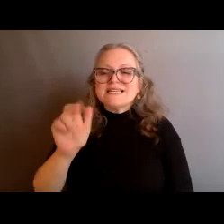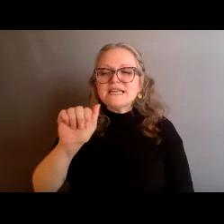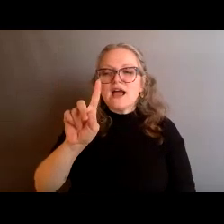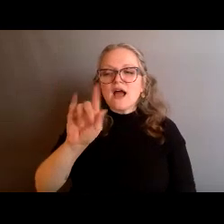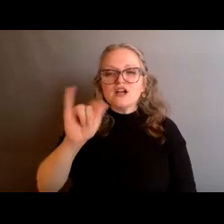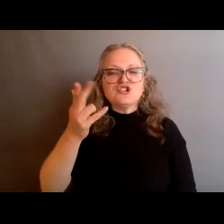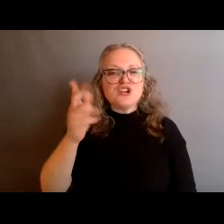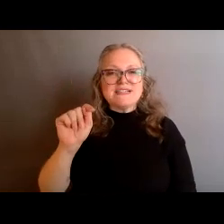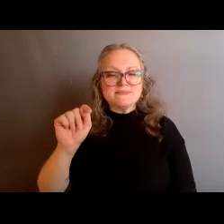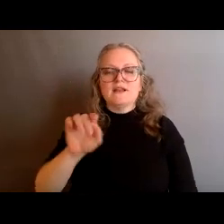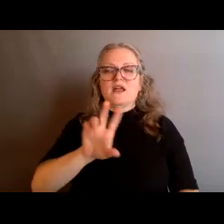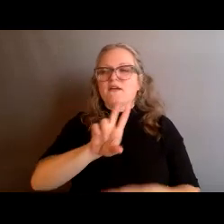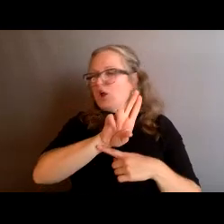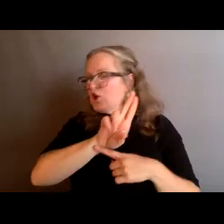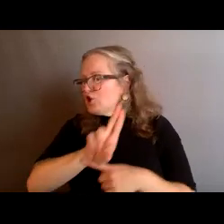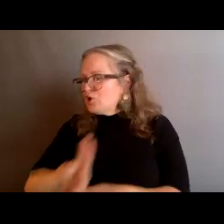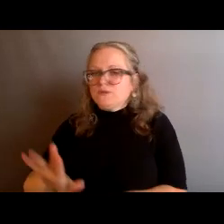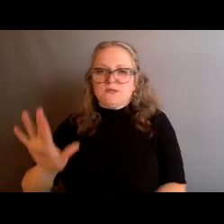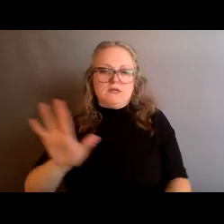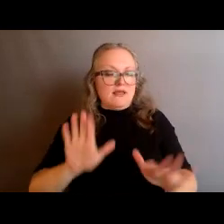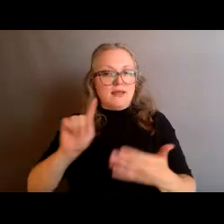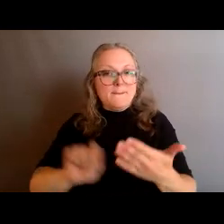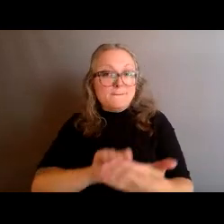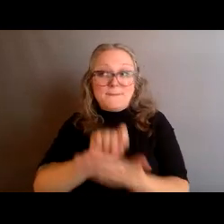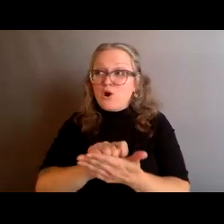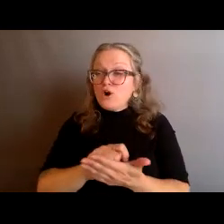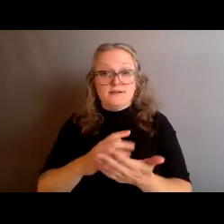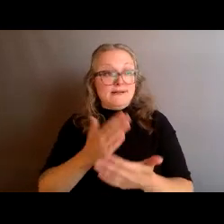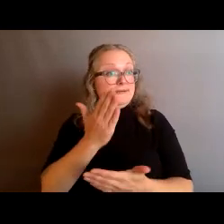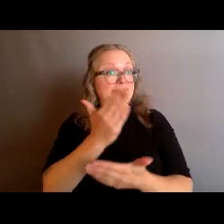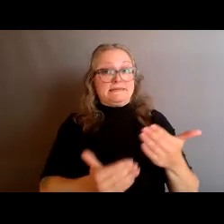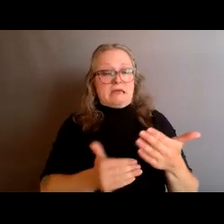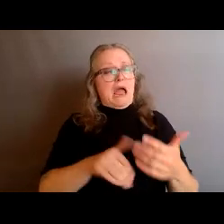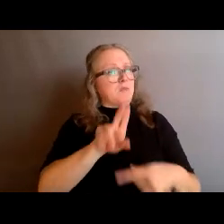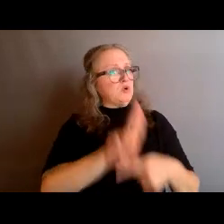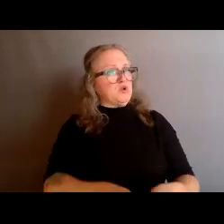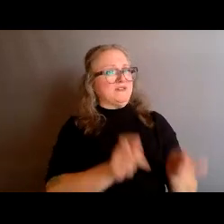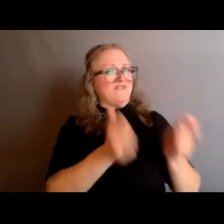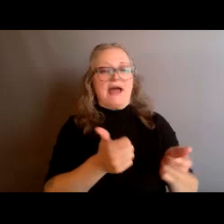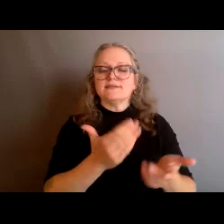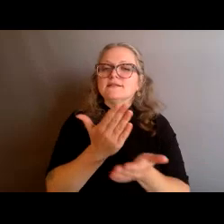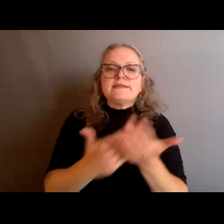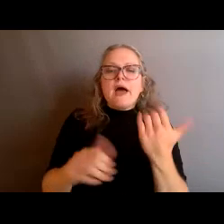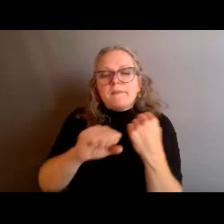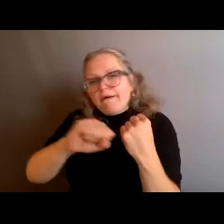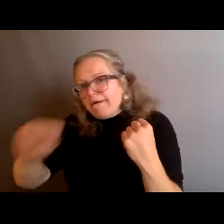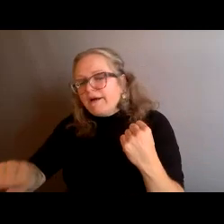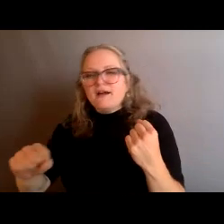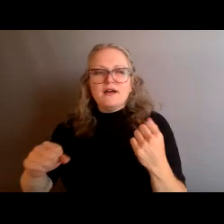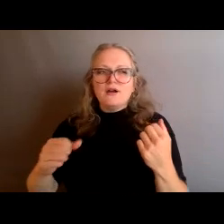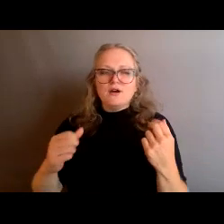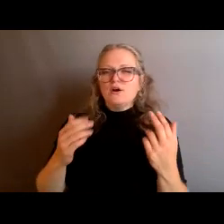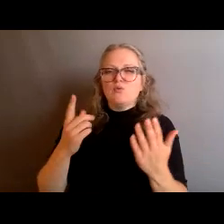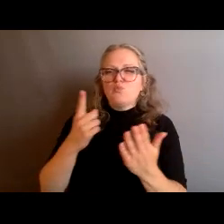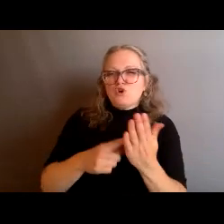Some adjust very quickly, some it may take a longer time. Yep, Yep. What do you recommend us providing guidance for our counselors on that?